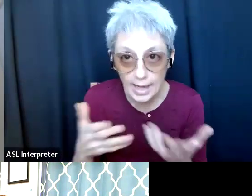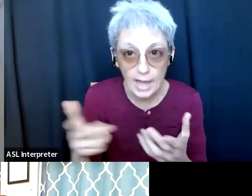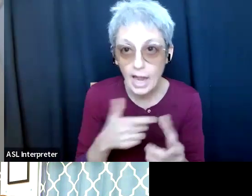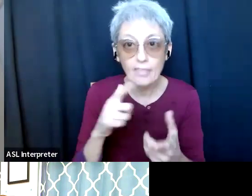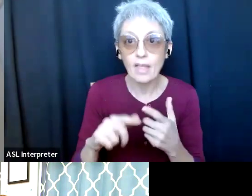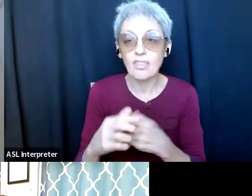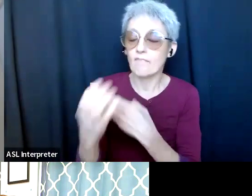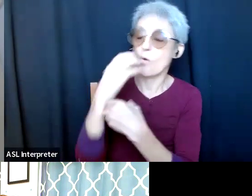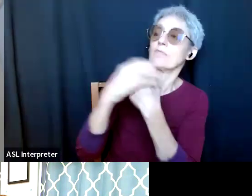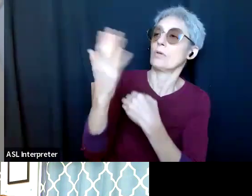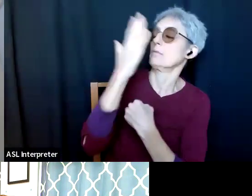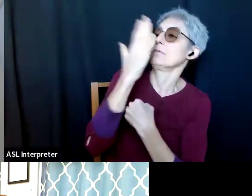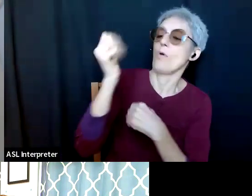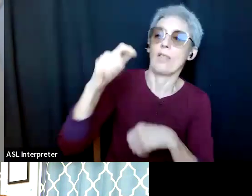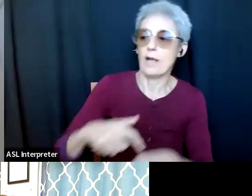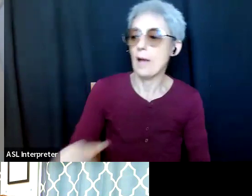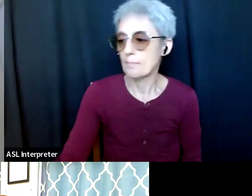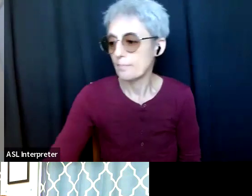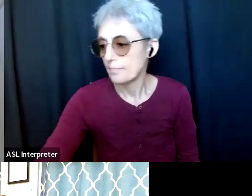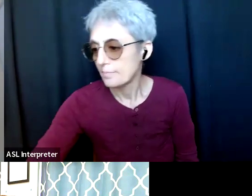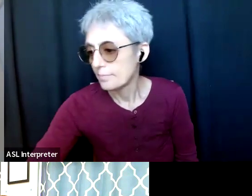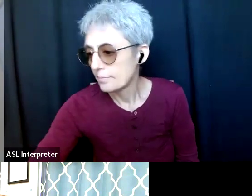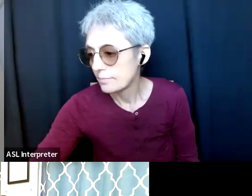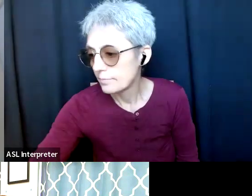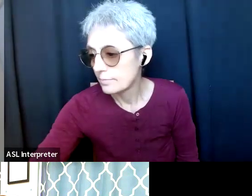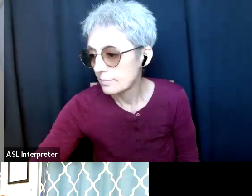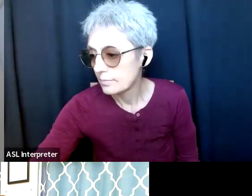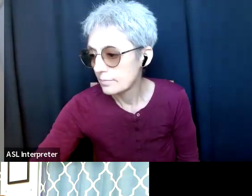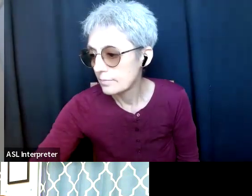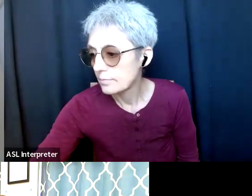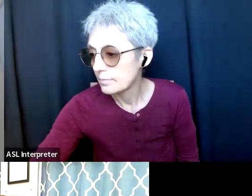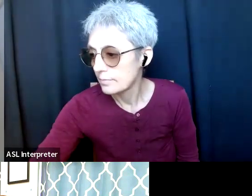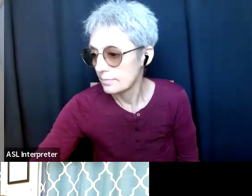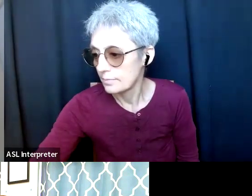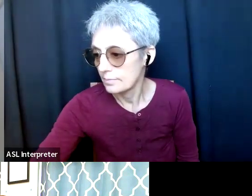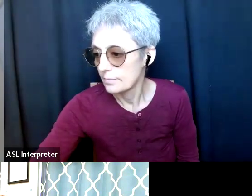less for a math expert? More generally, how does domain specific expertise